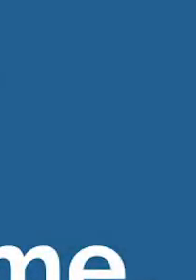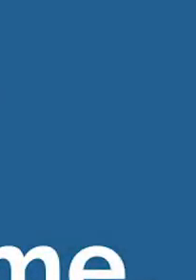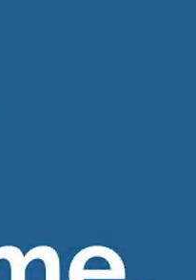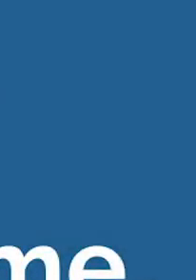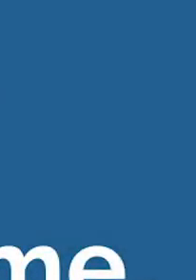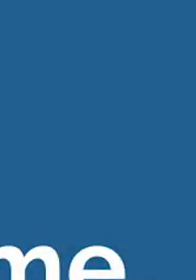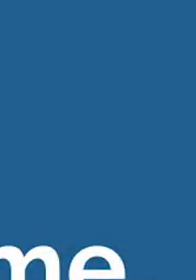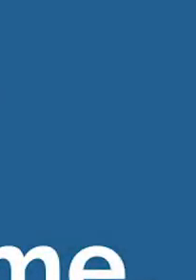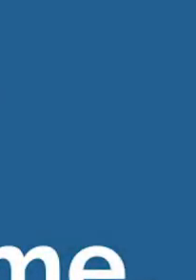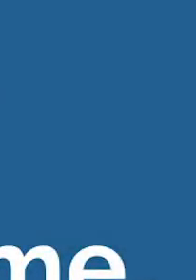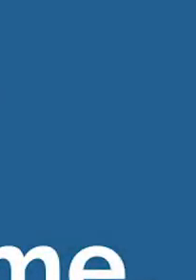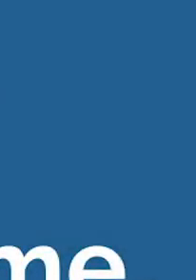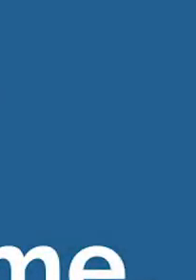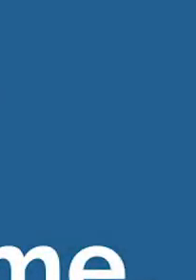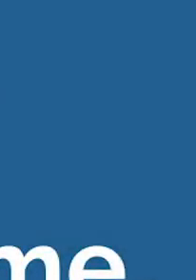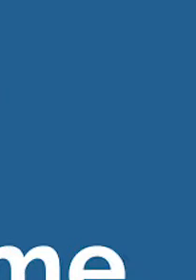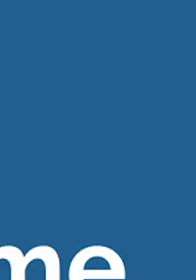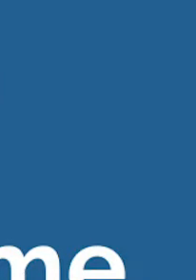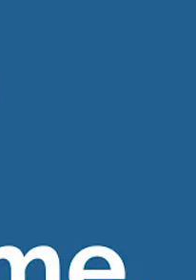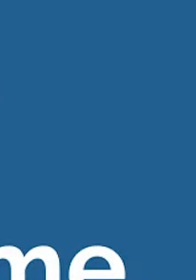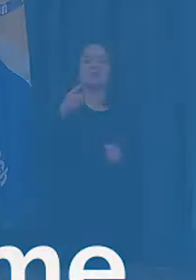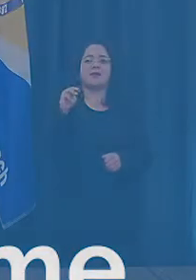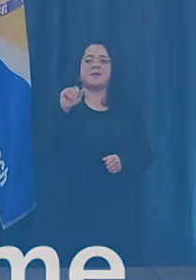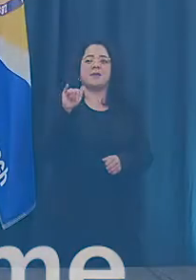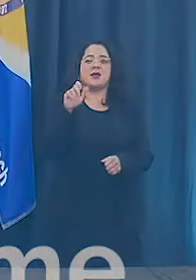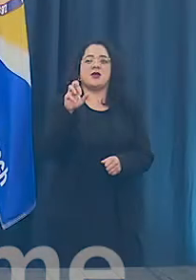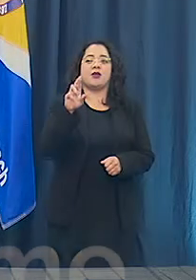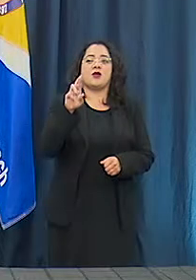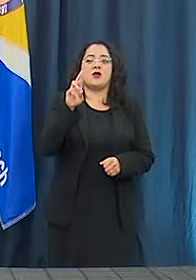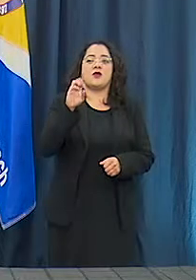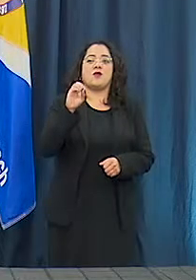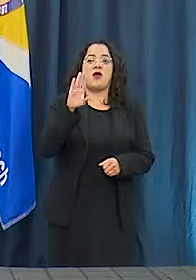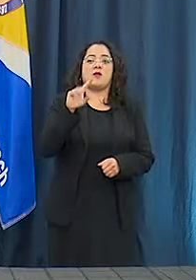Hey everyone this is Mayor Robert Garcia and we are here on Friday.